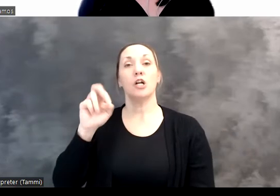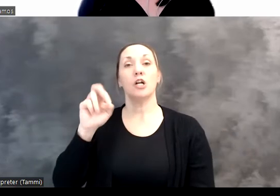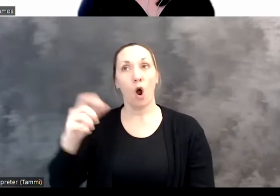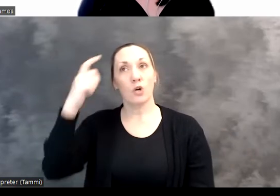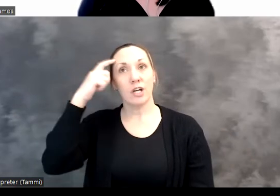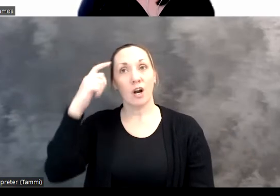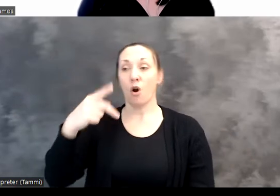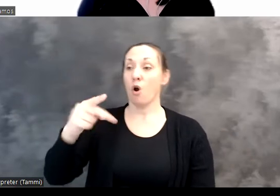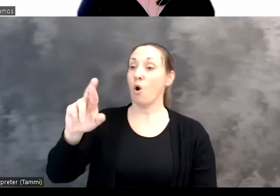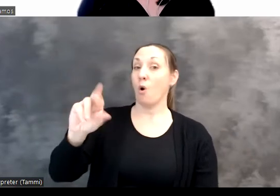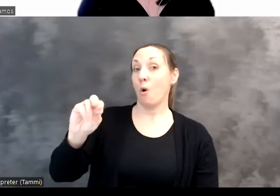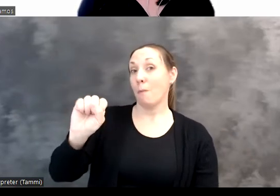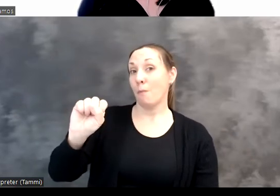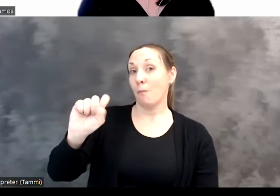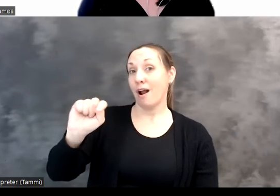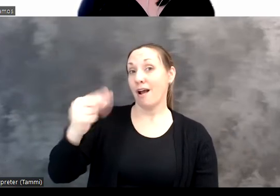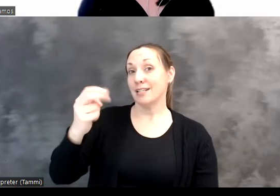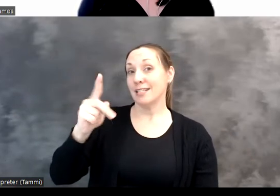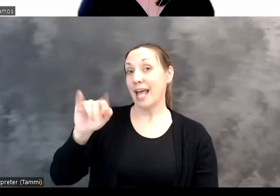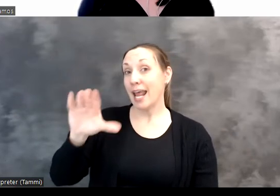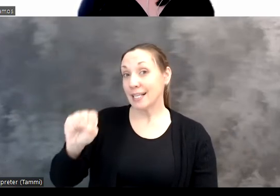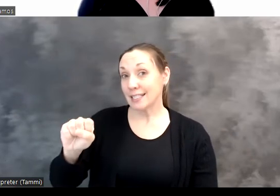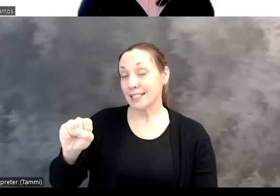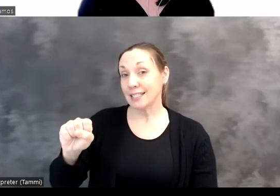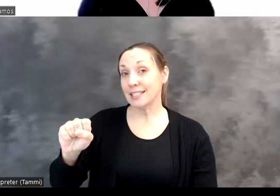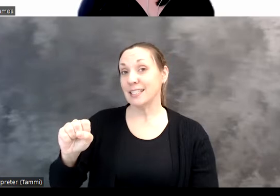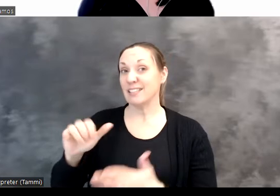spinal cord injury and, you know